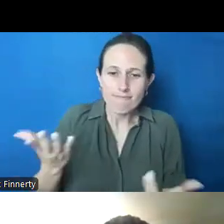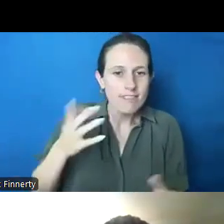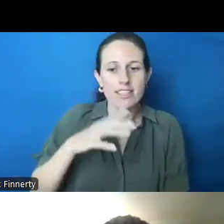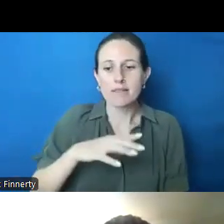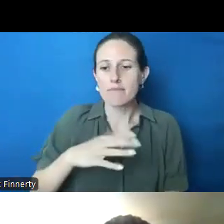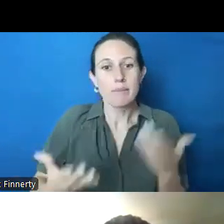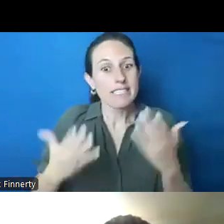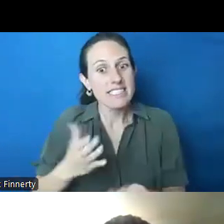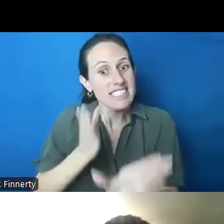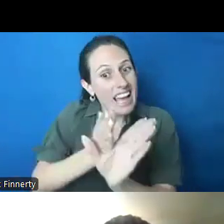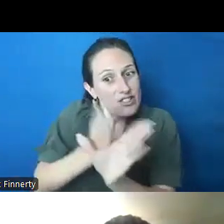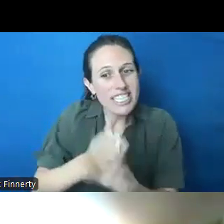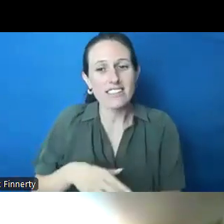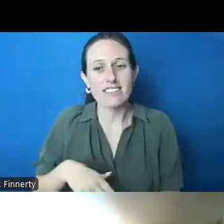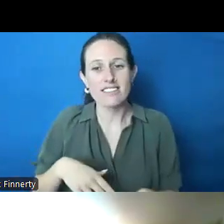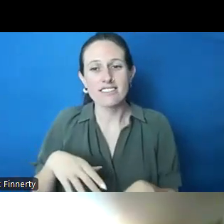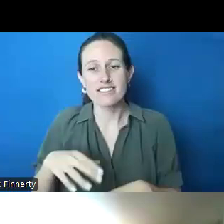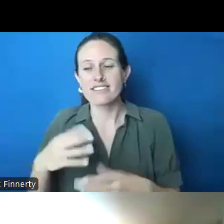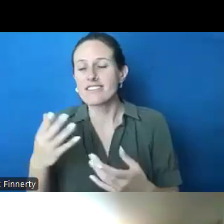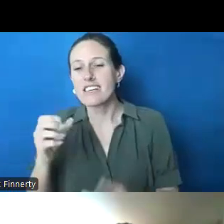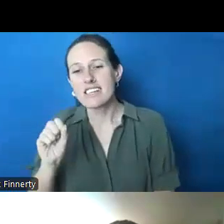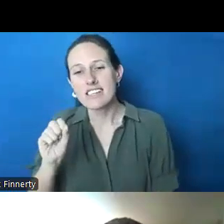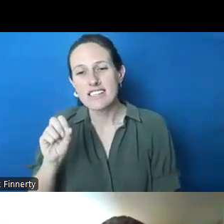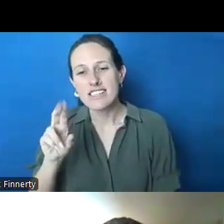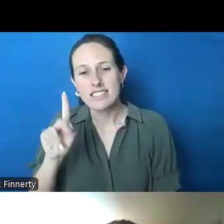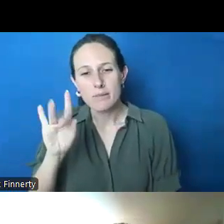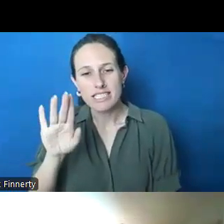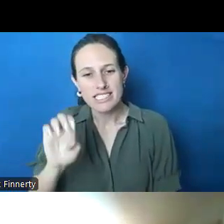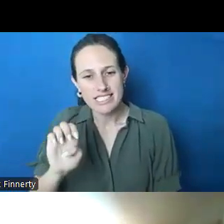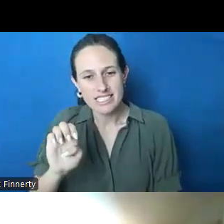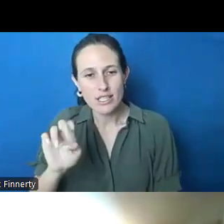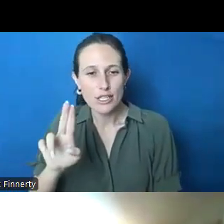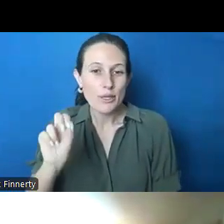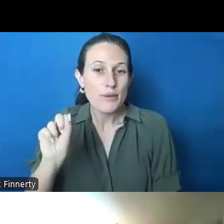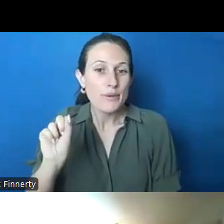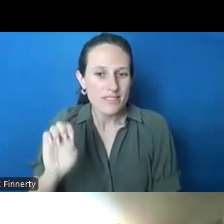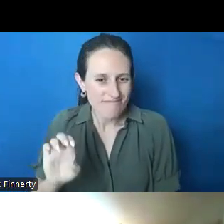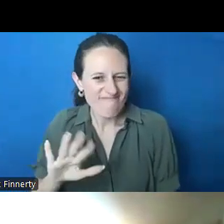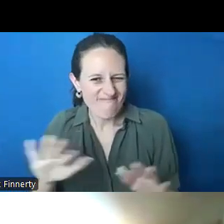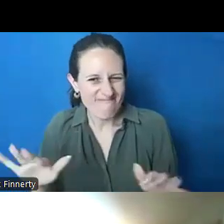many of us. Richard: Good afternoon. My name's Richard Rodriguez, and